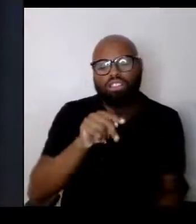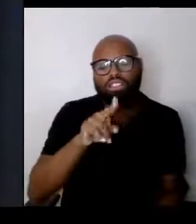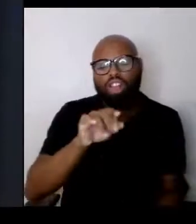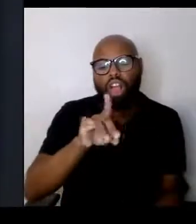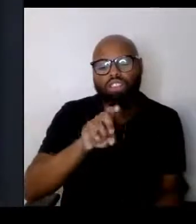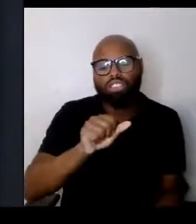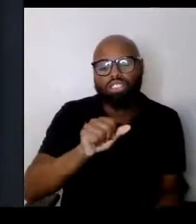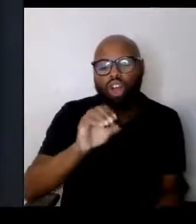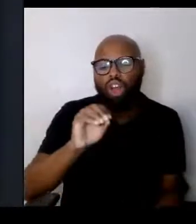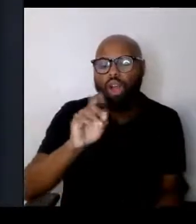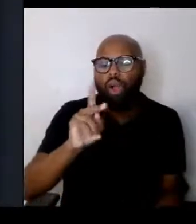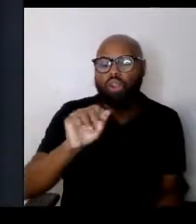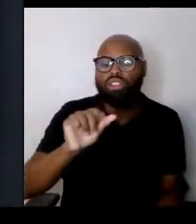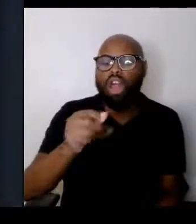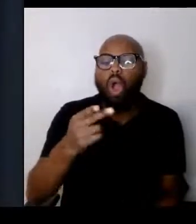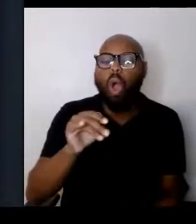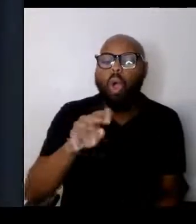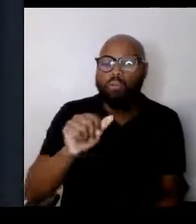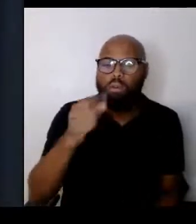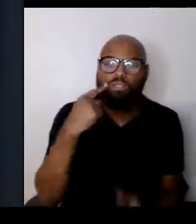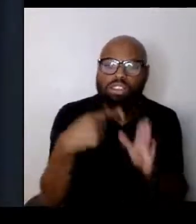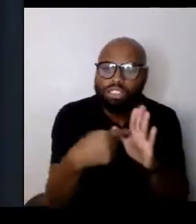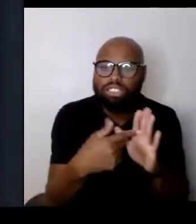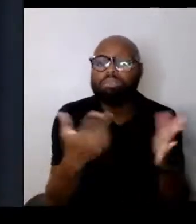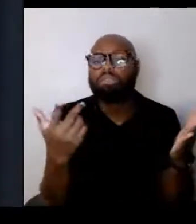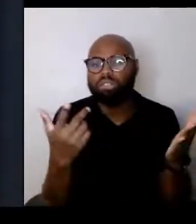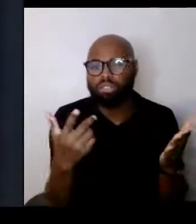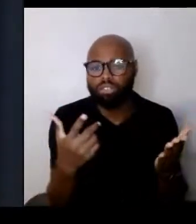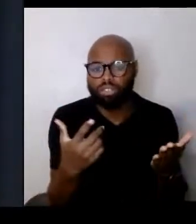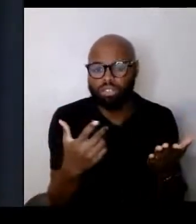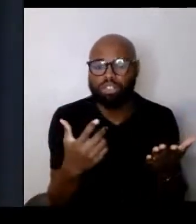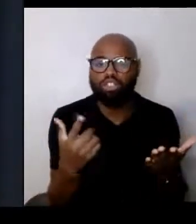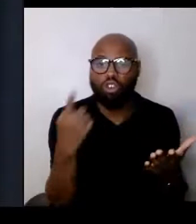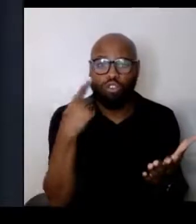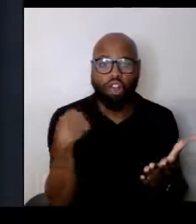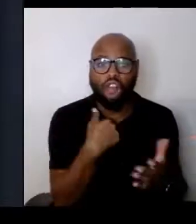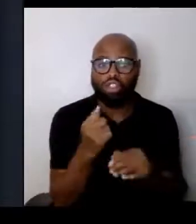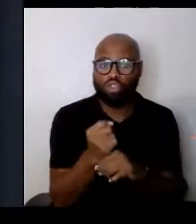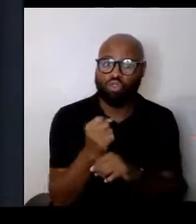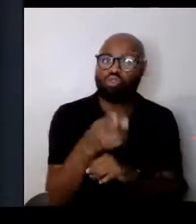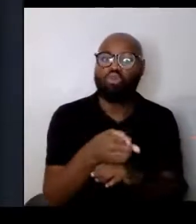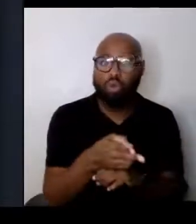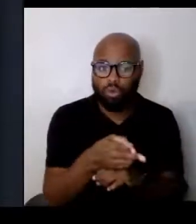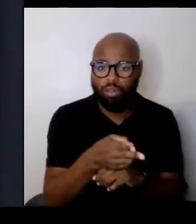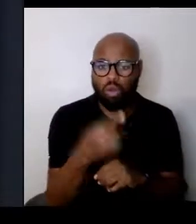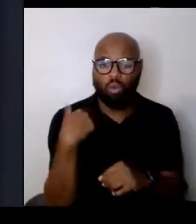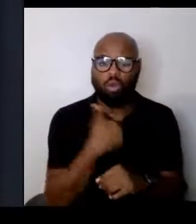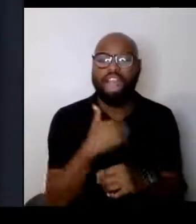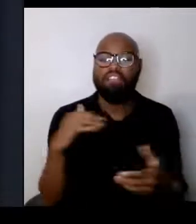So for us to actually overcome this, we have to work together and put aside all